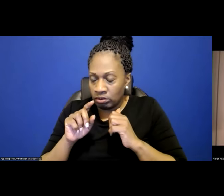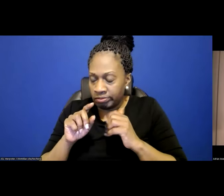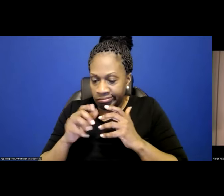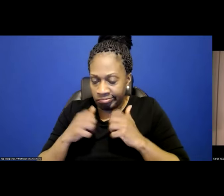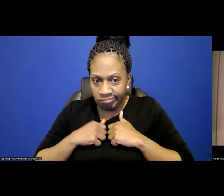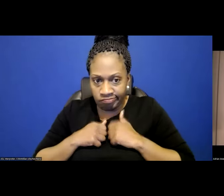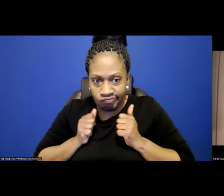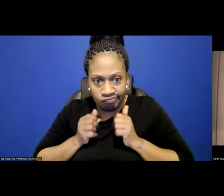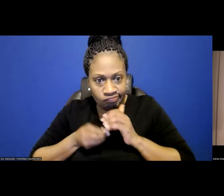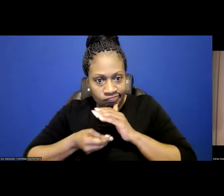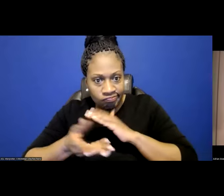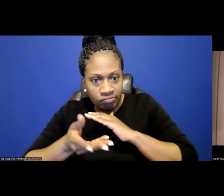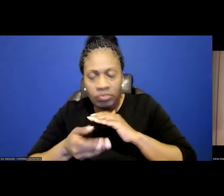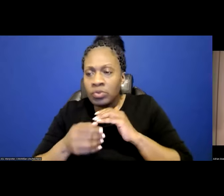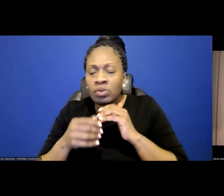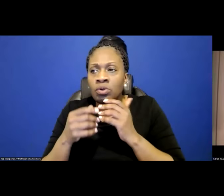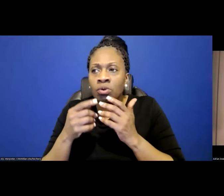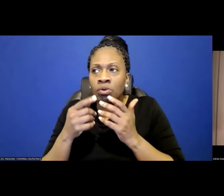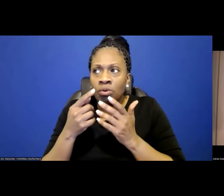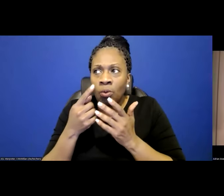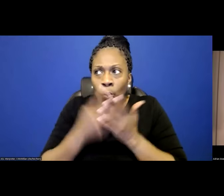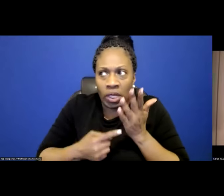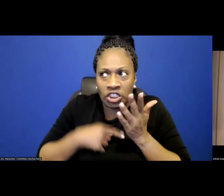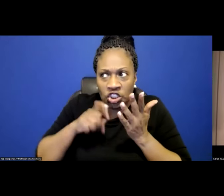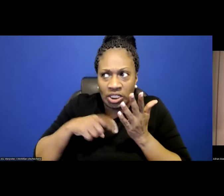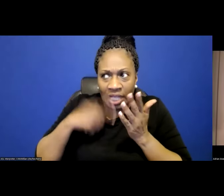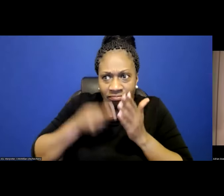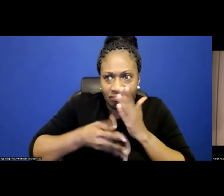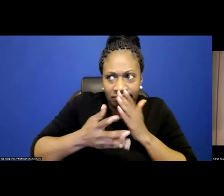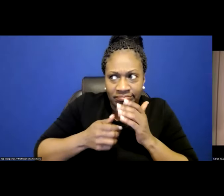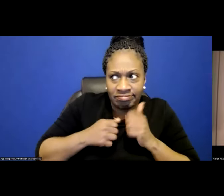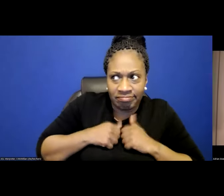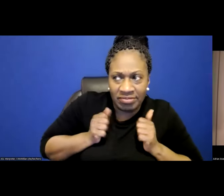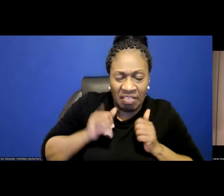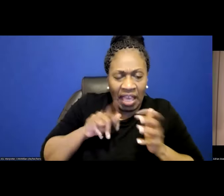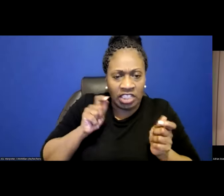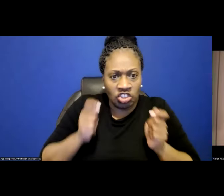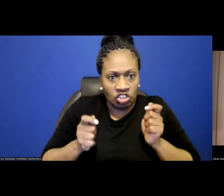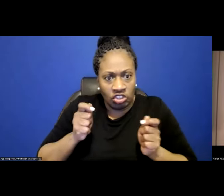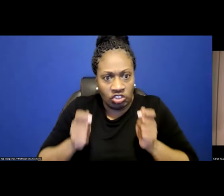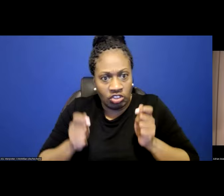and what to disclose as well. And that can change from time to time.